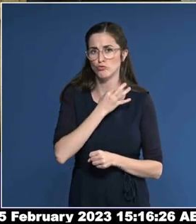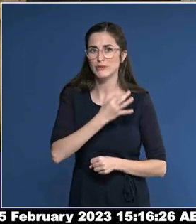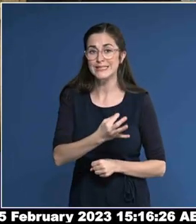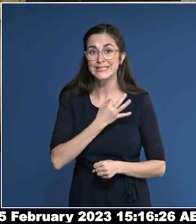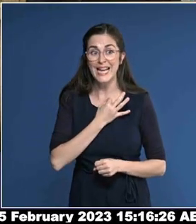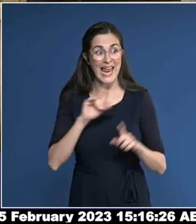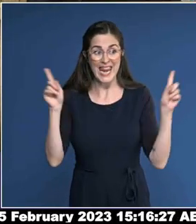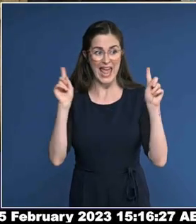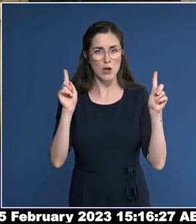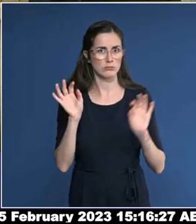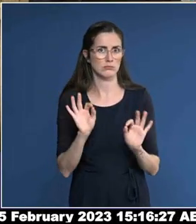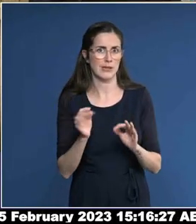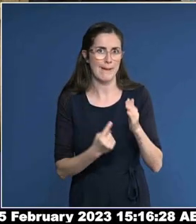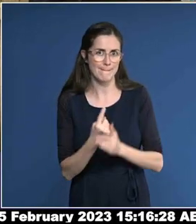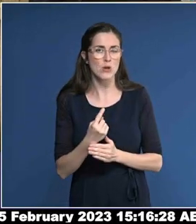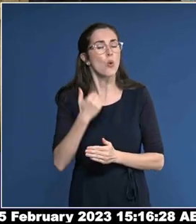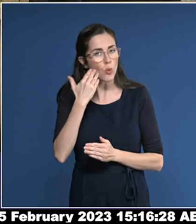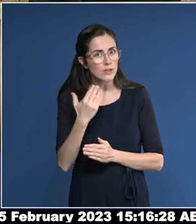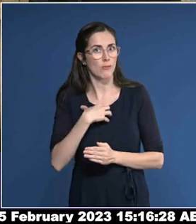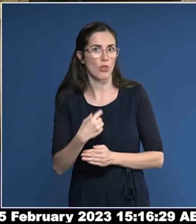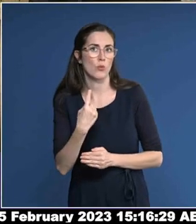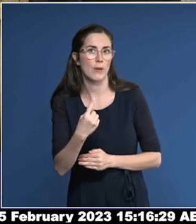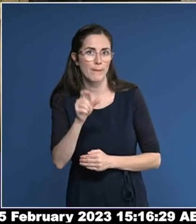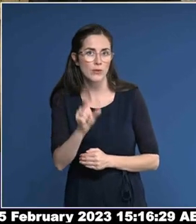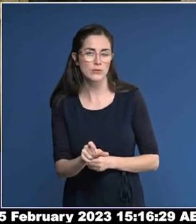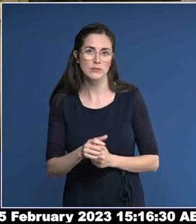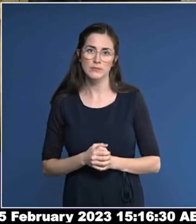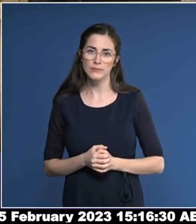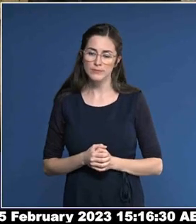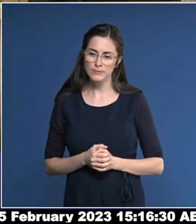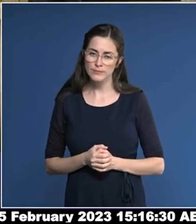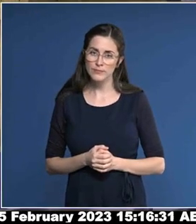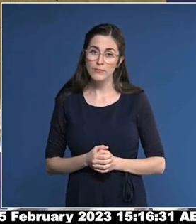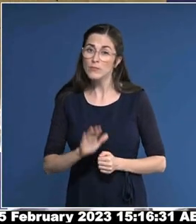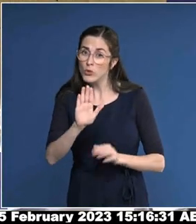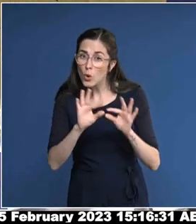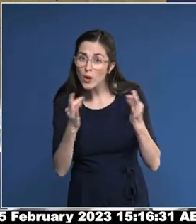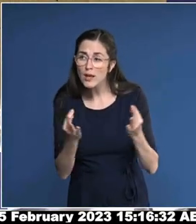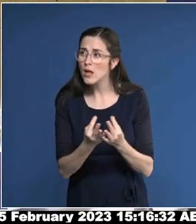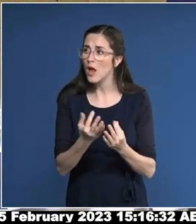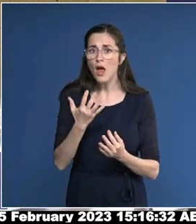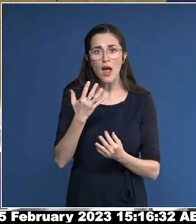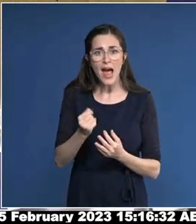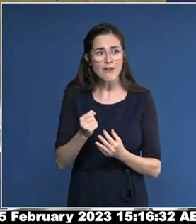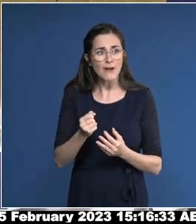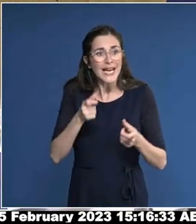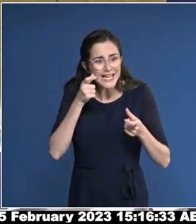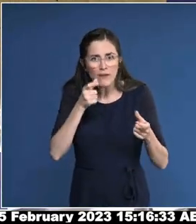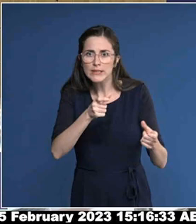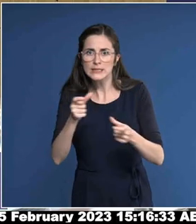And do you have a governance - management where maybe a team leader goes to visit and see how things are going, not just leaving it -